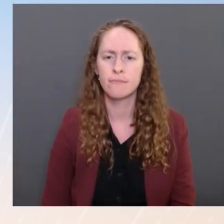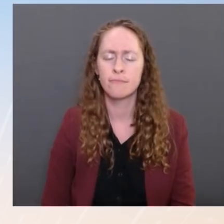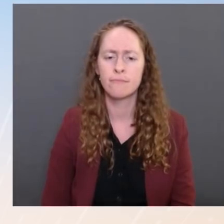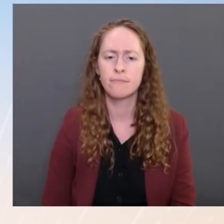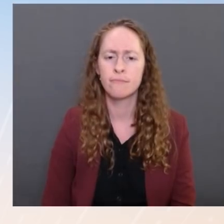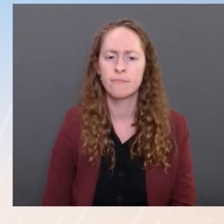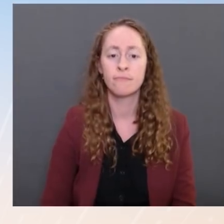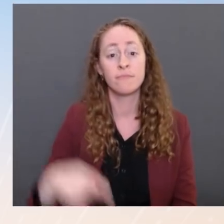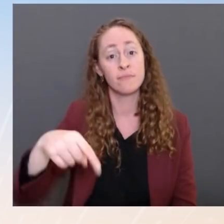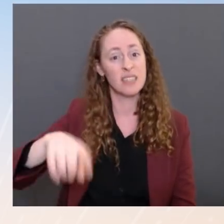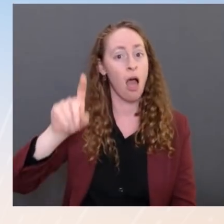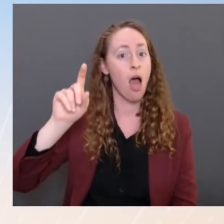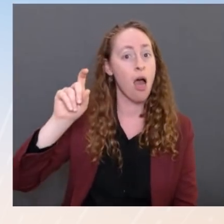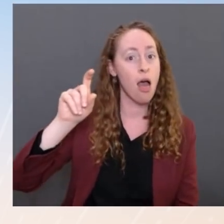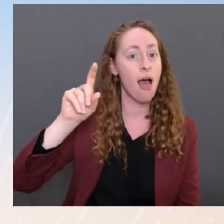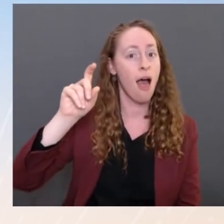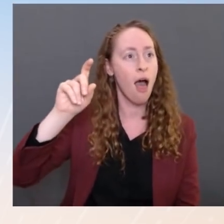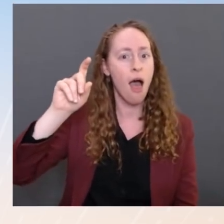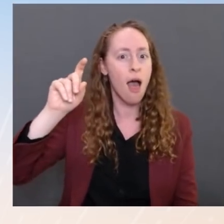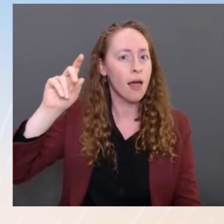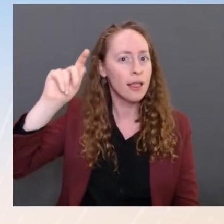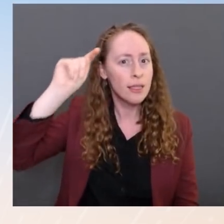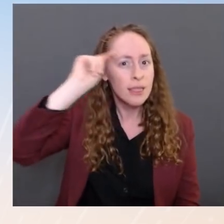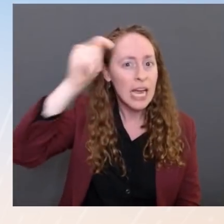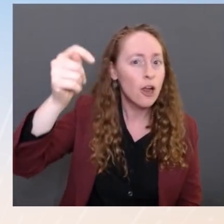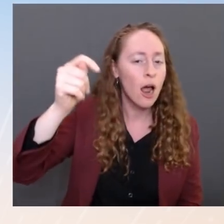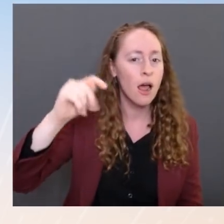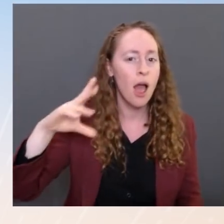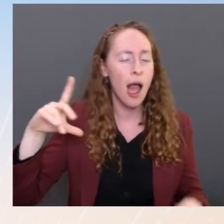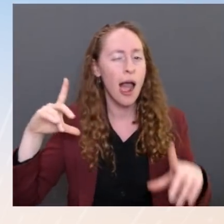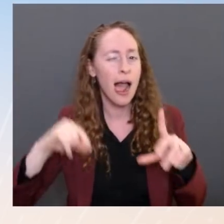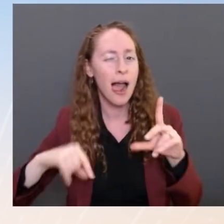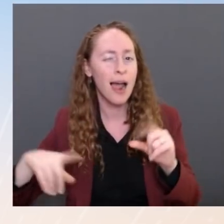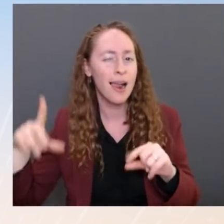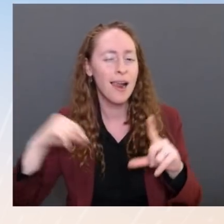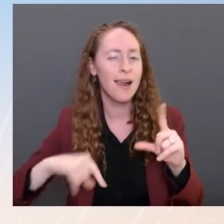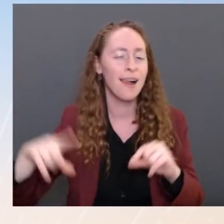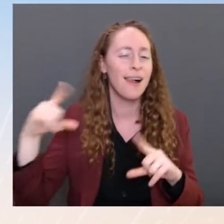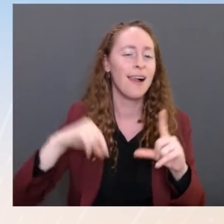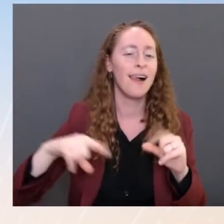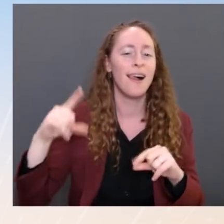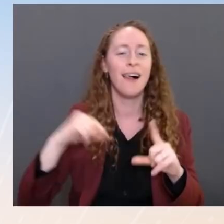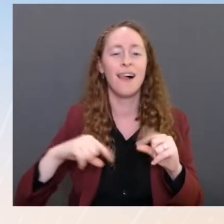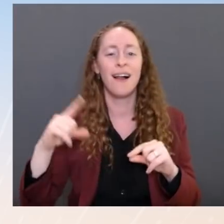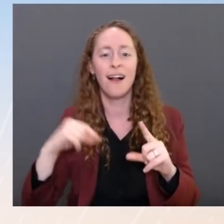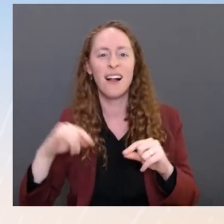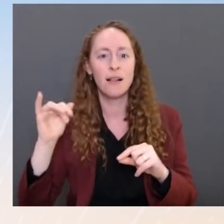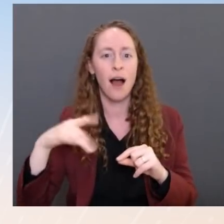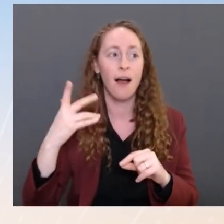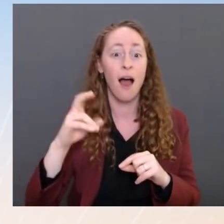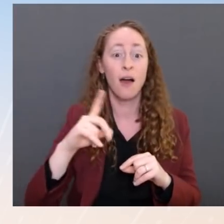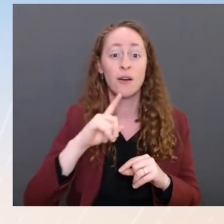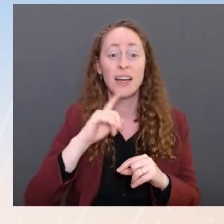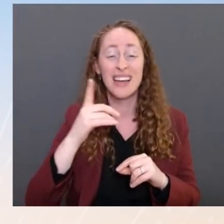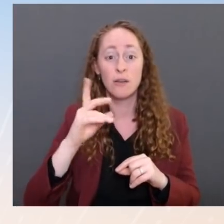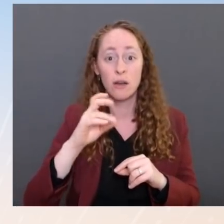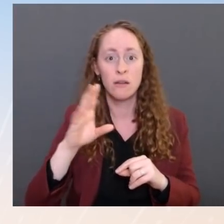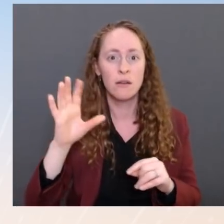There's important drug treatment programs for people who have been suffering from what we've seen as an epidemic across the country, and money is not used for crack pipes.